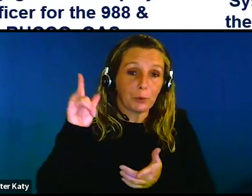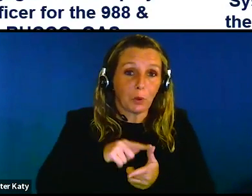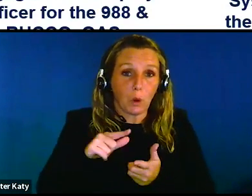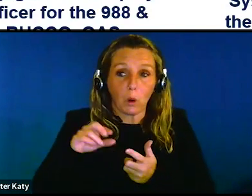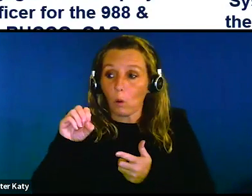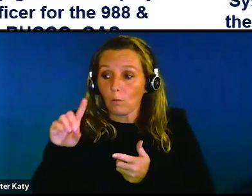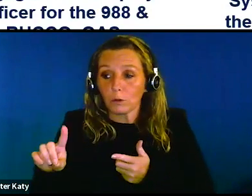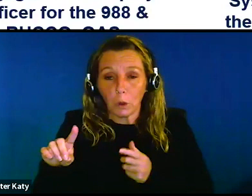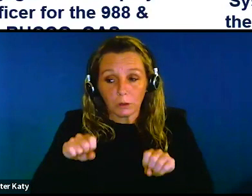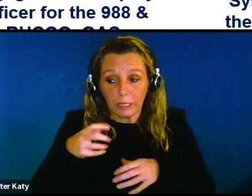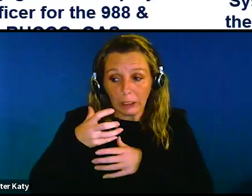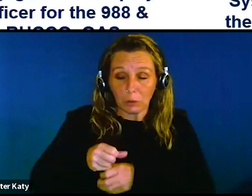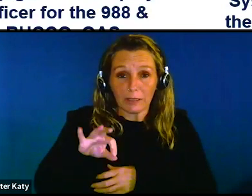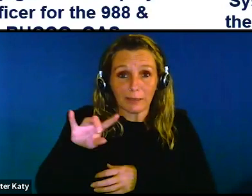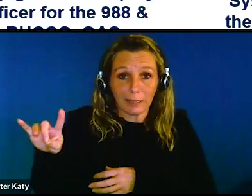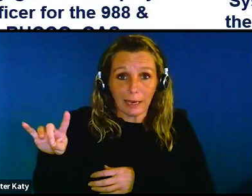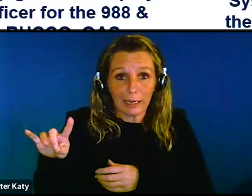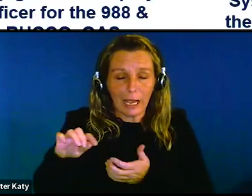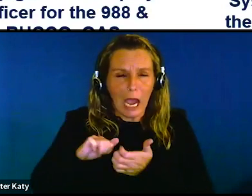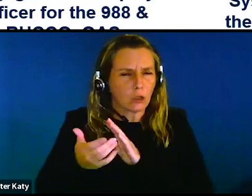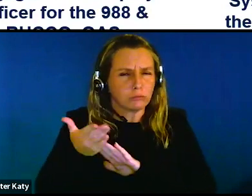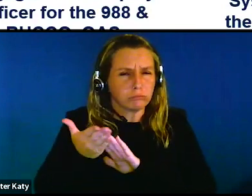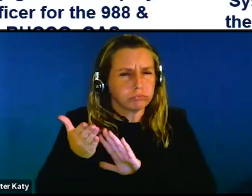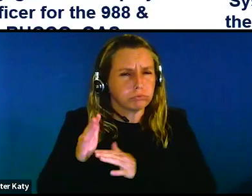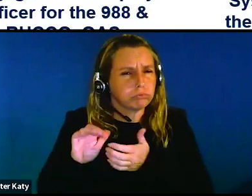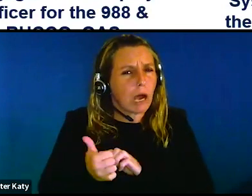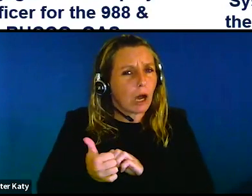How does it actually work? So we hear questions.